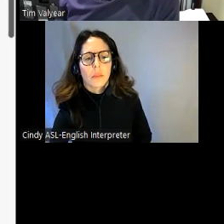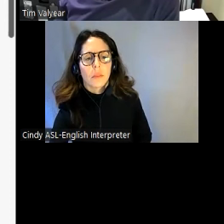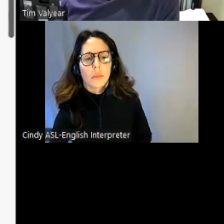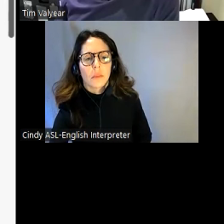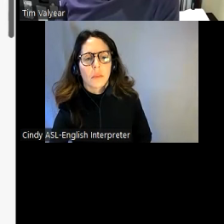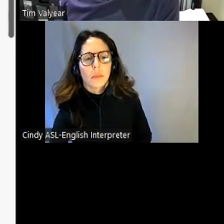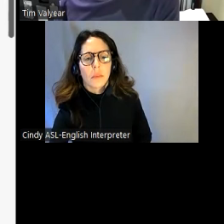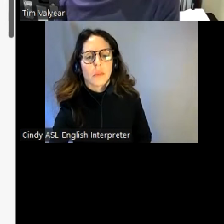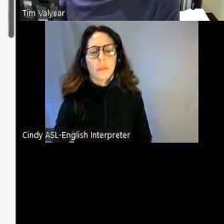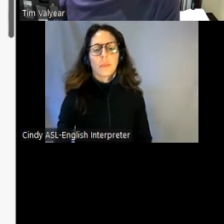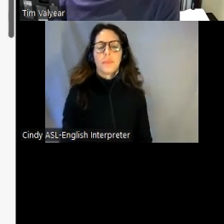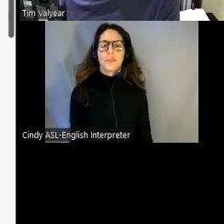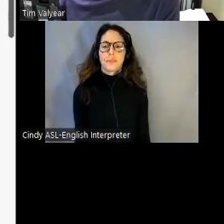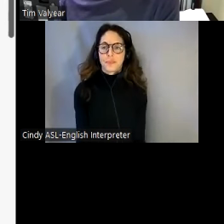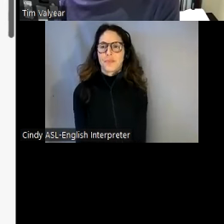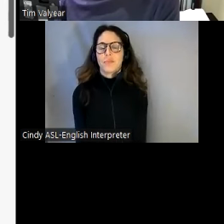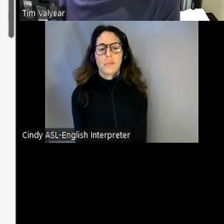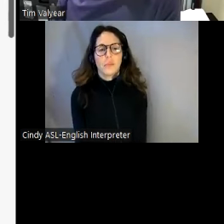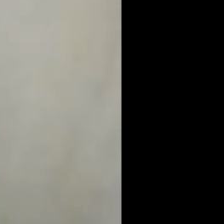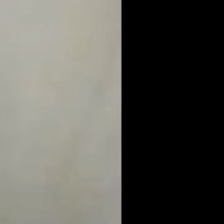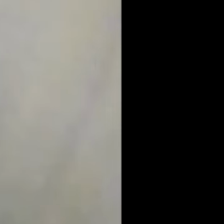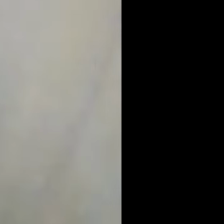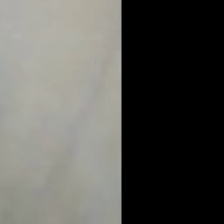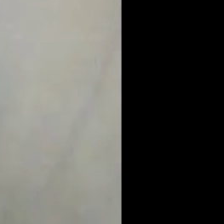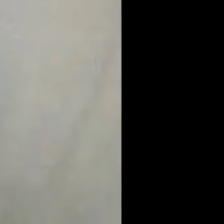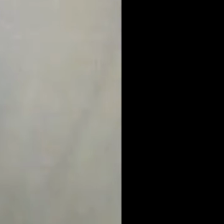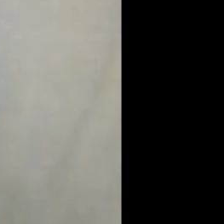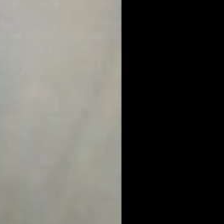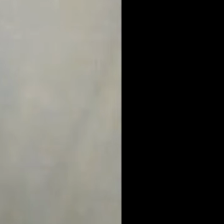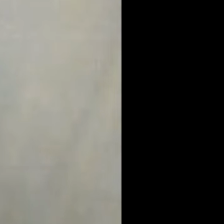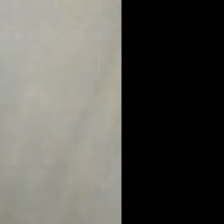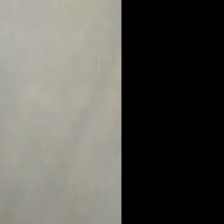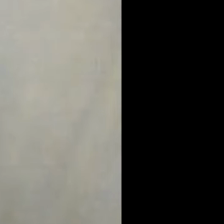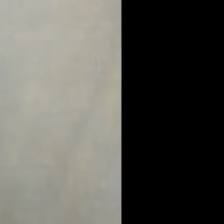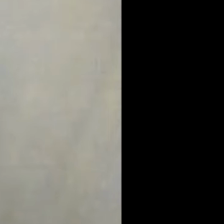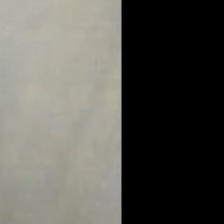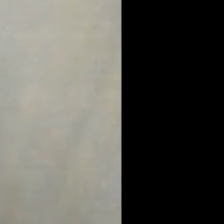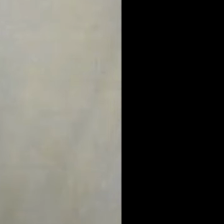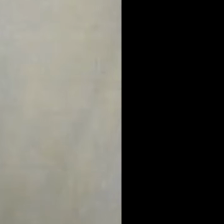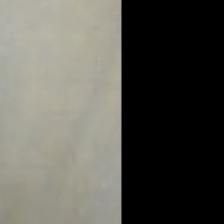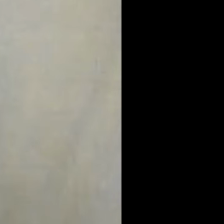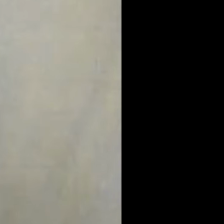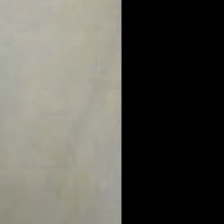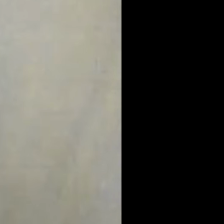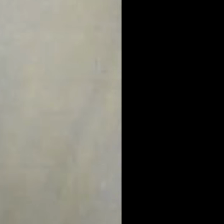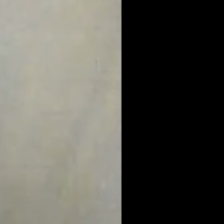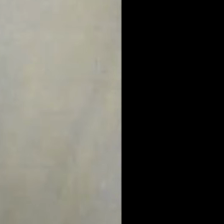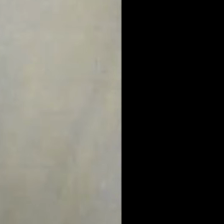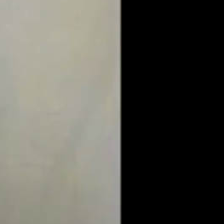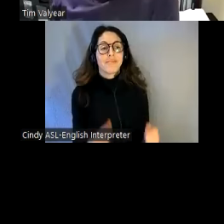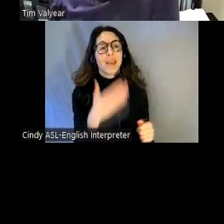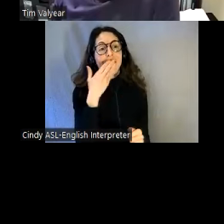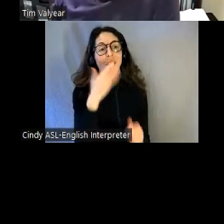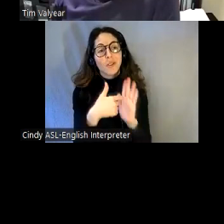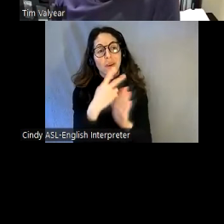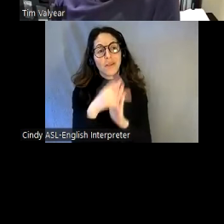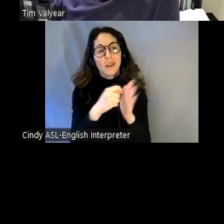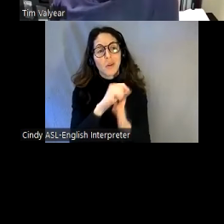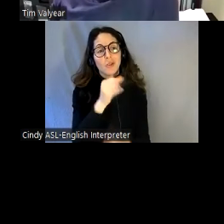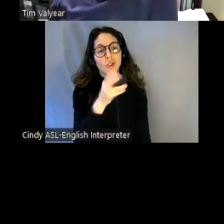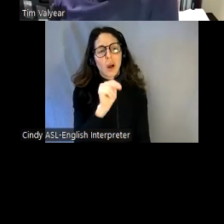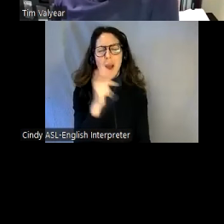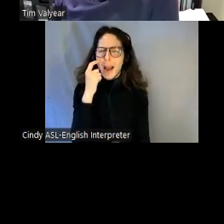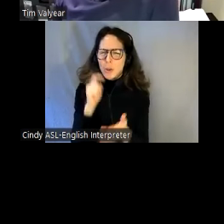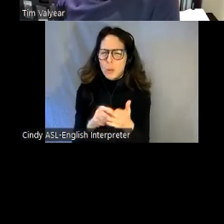behind